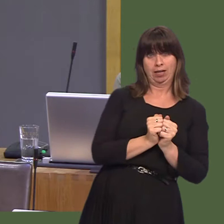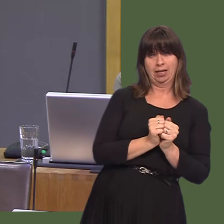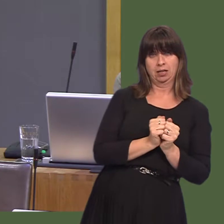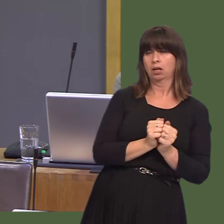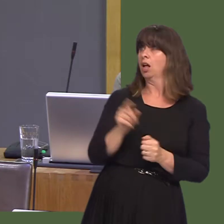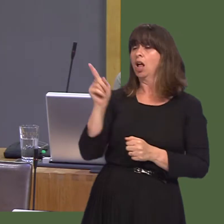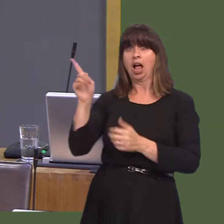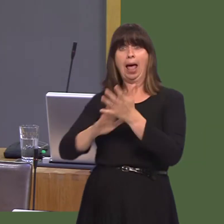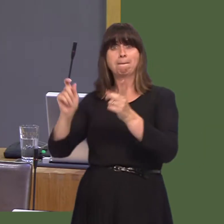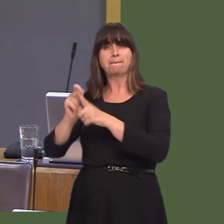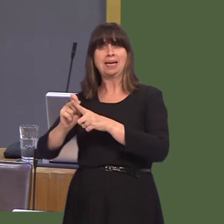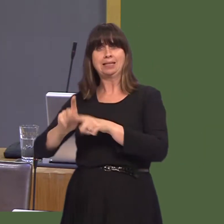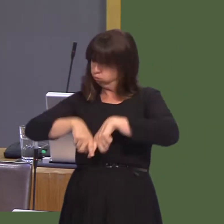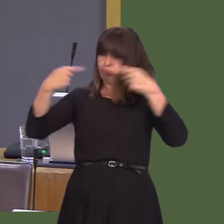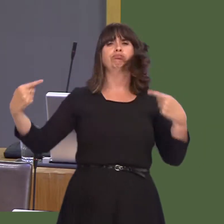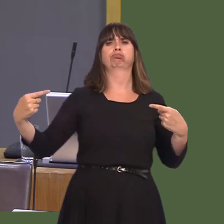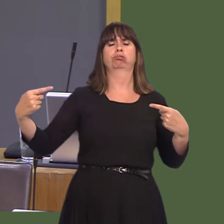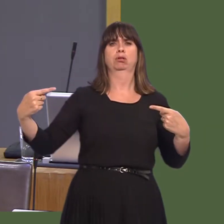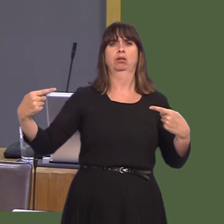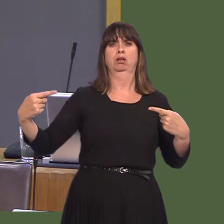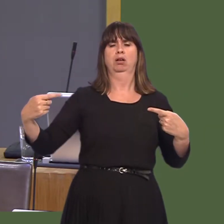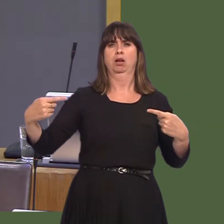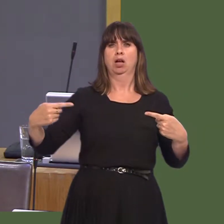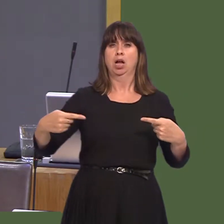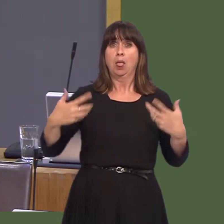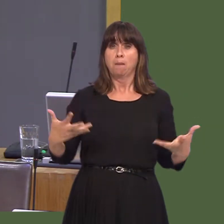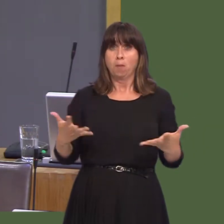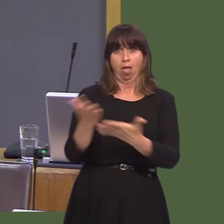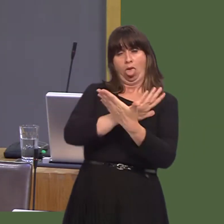First Minister, we face uncertainty here like we've never faced it before.